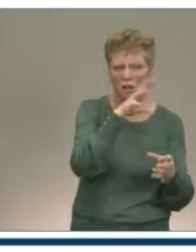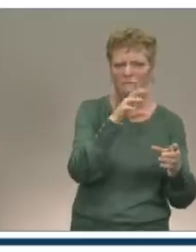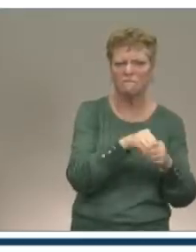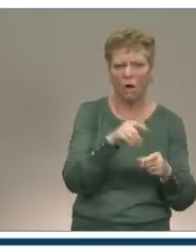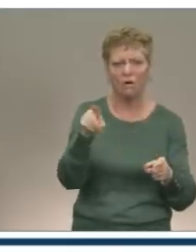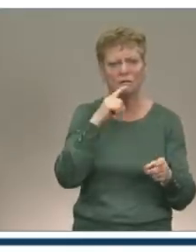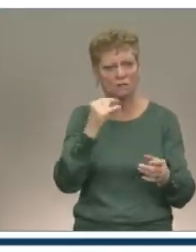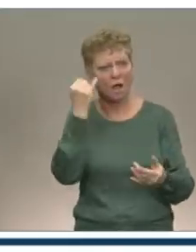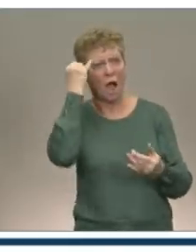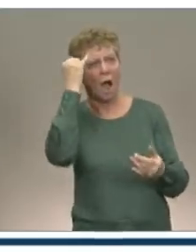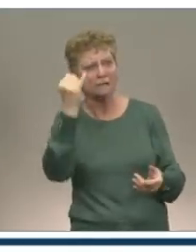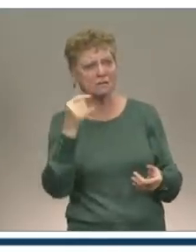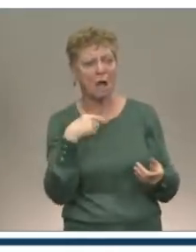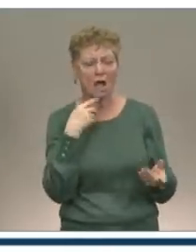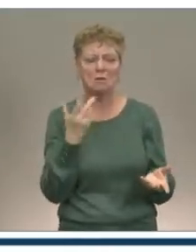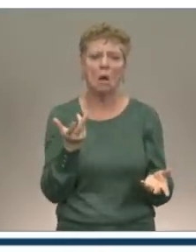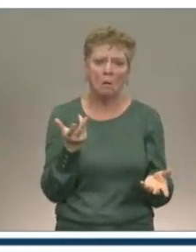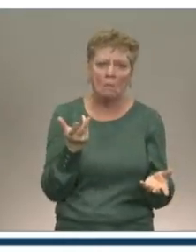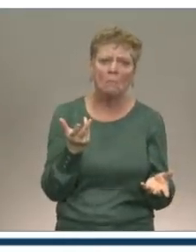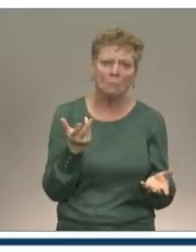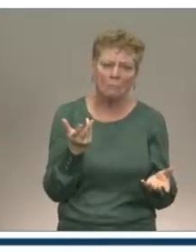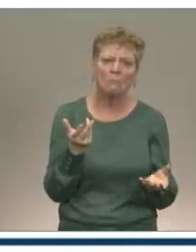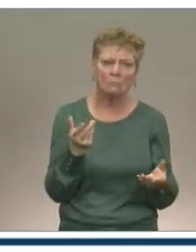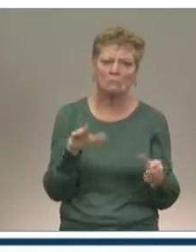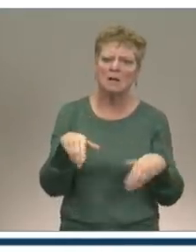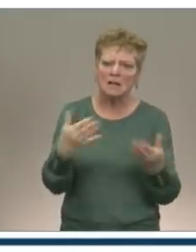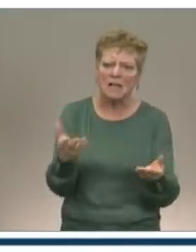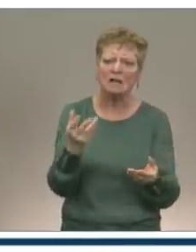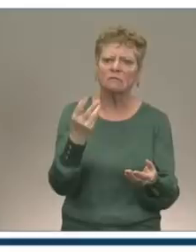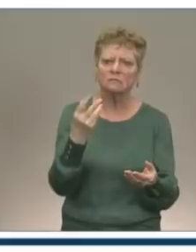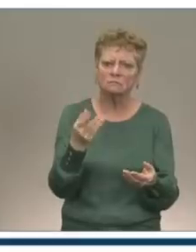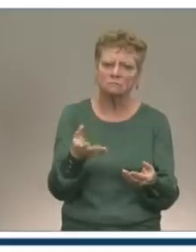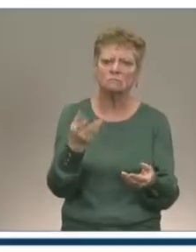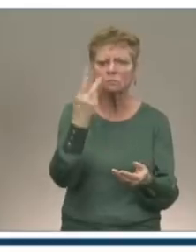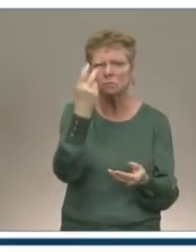public health perspective it does you know to give a couple more days after the holiday in terms of